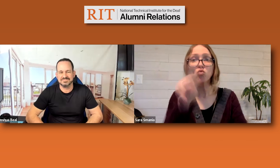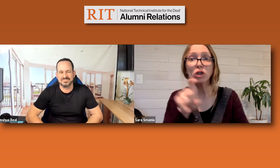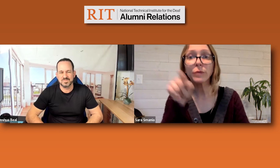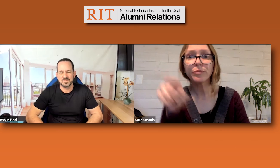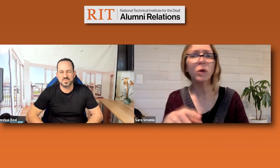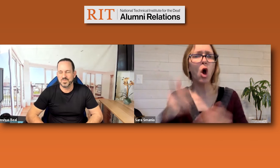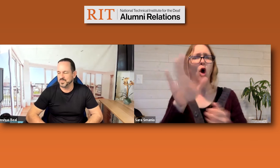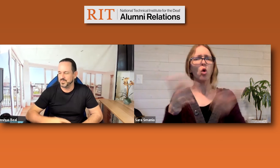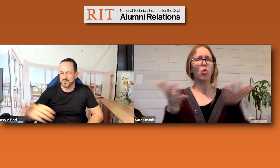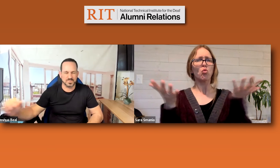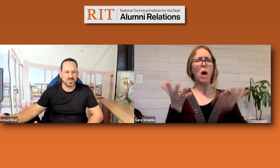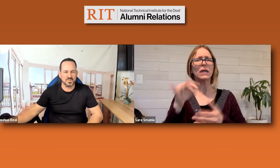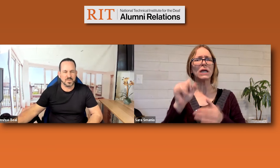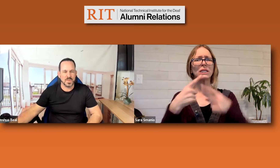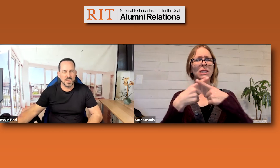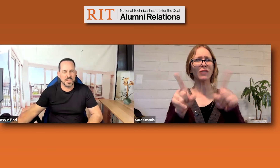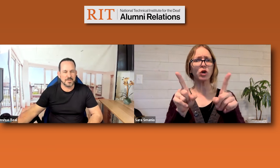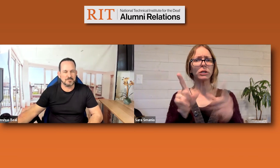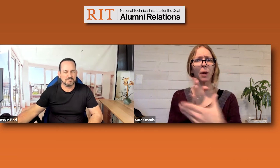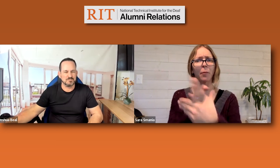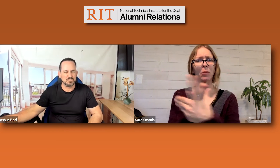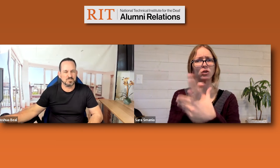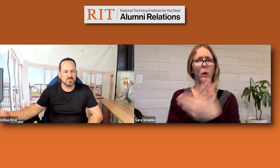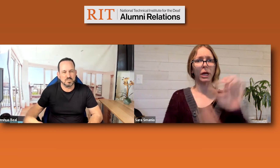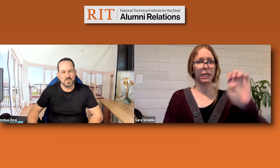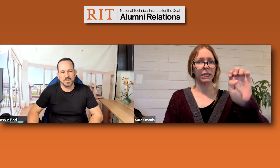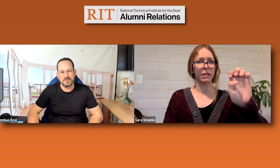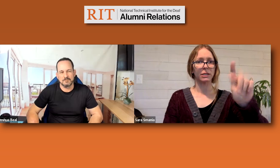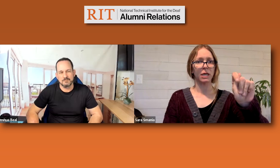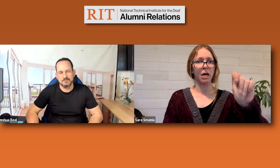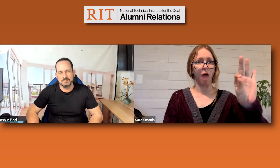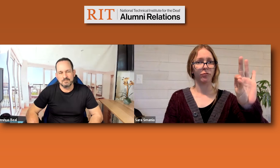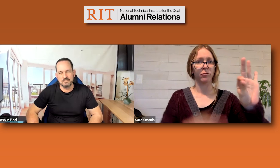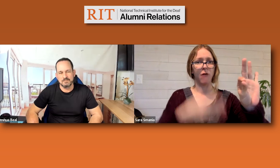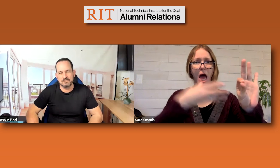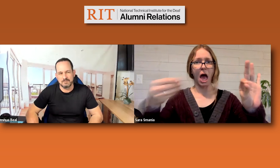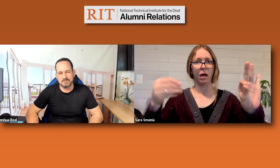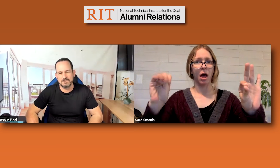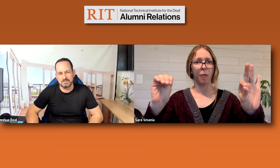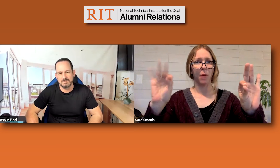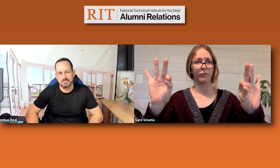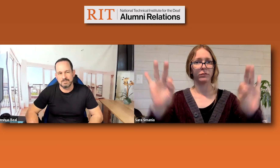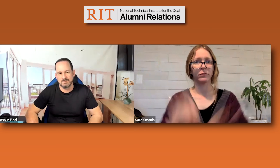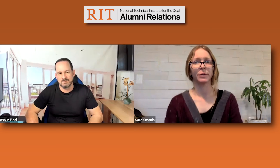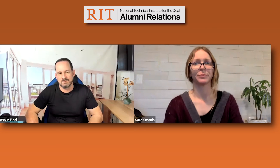All right. Our last question. "What is the difference between ETF and MF?"